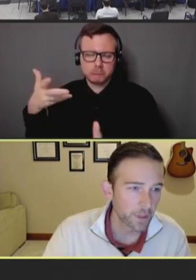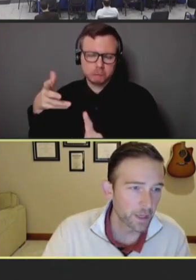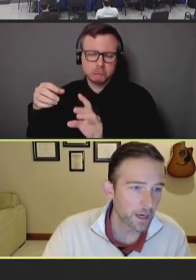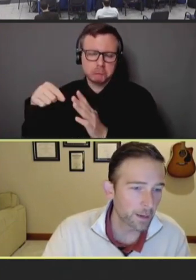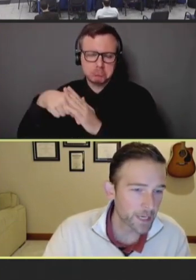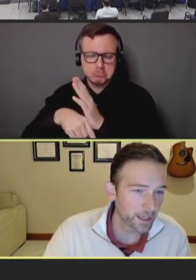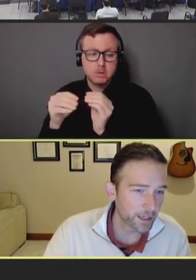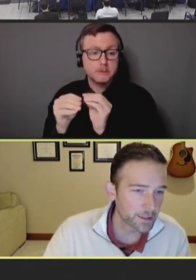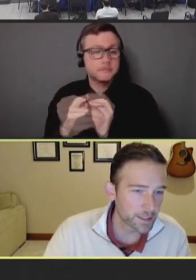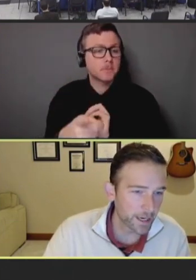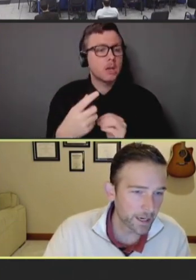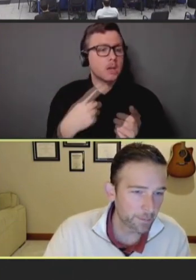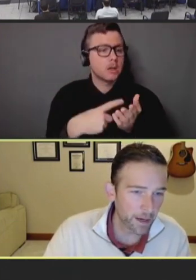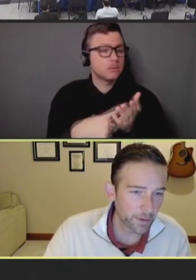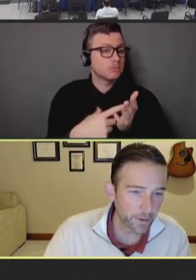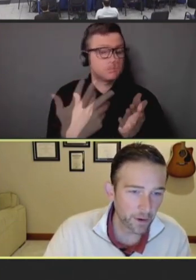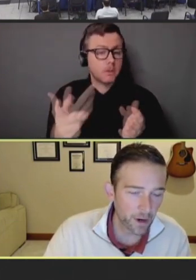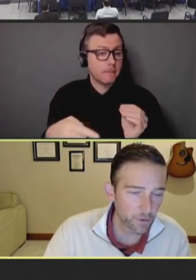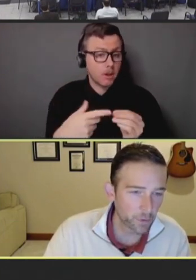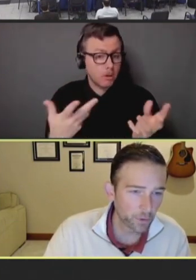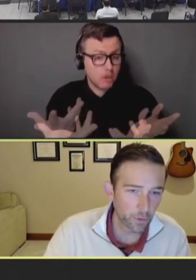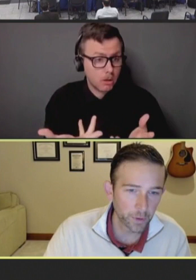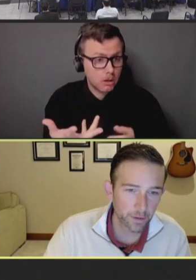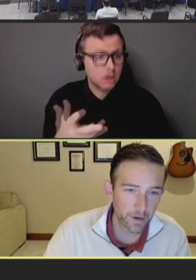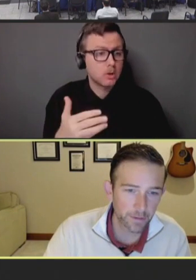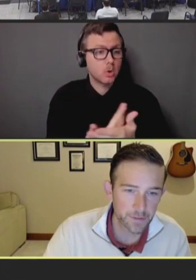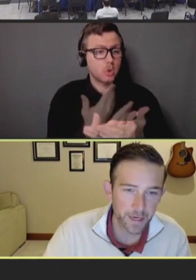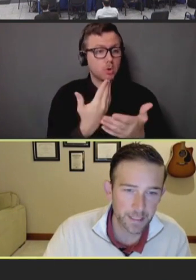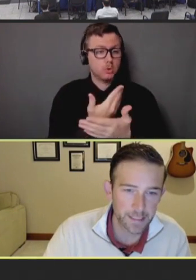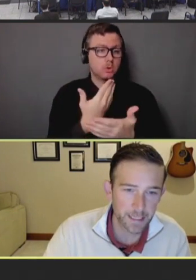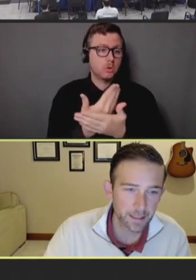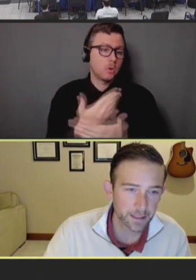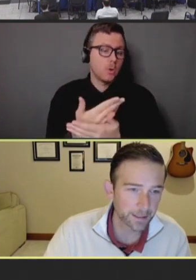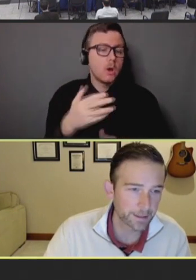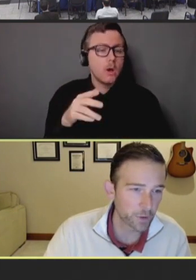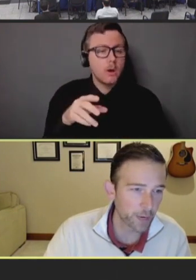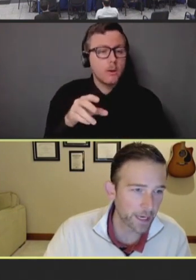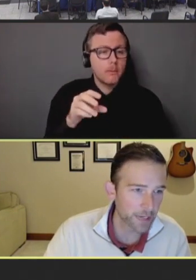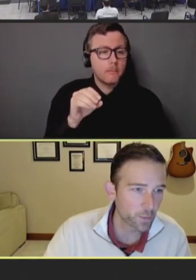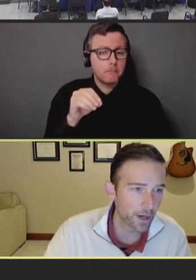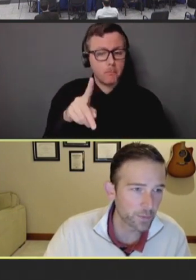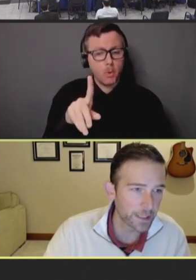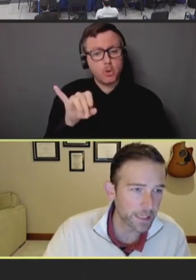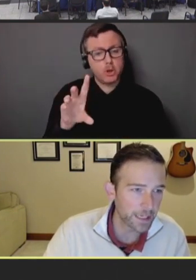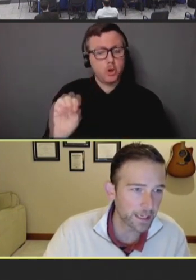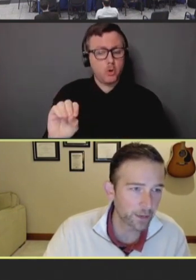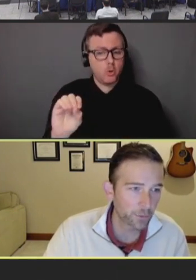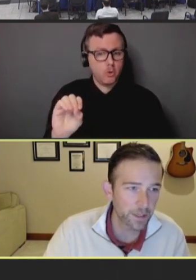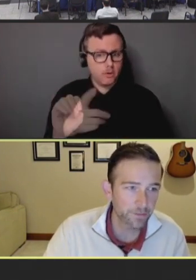I'm talking today about a novel oral polio virus vaccine. You might ask why do we need nOPV2?